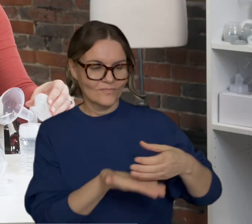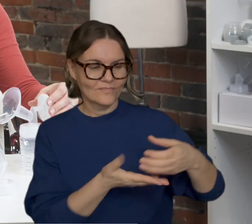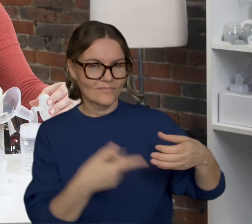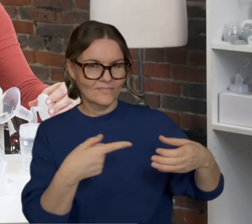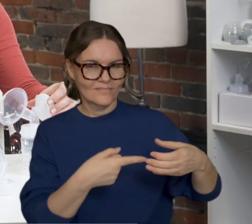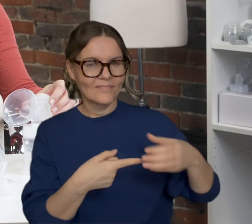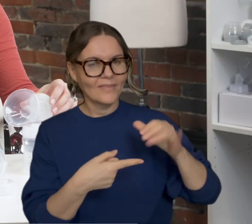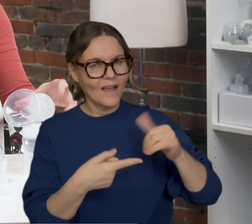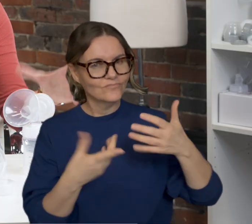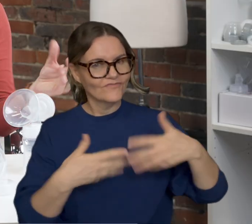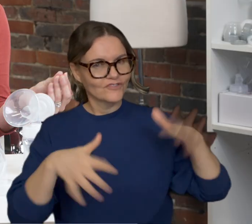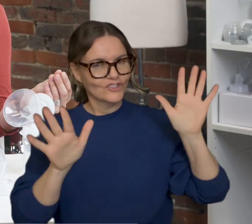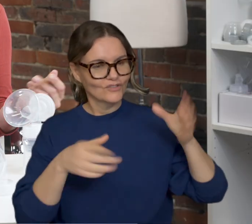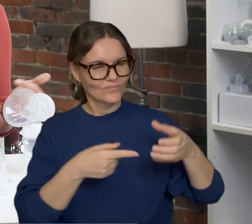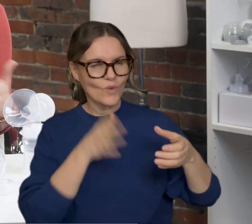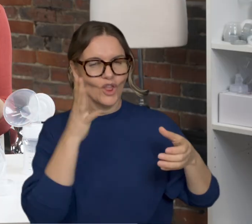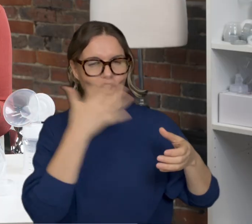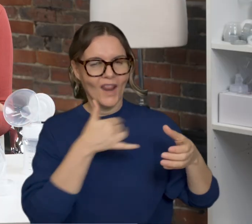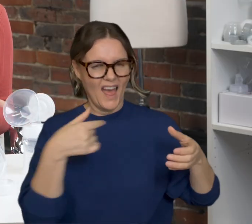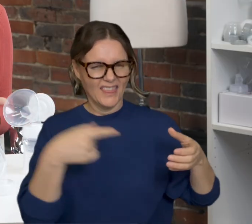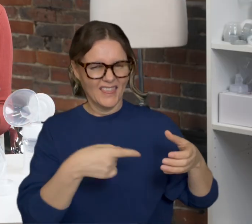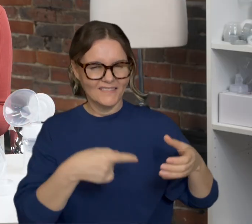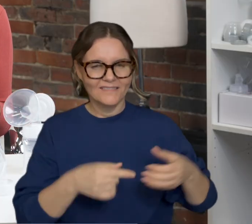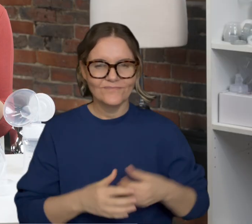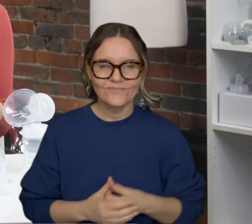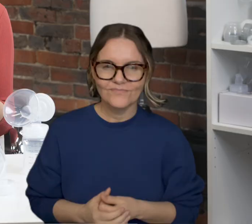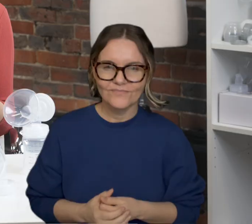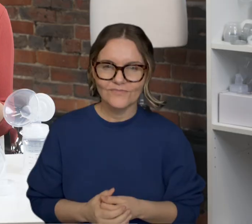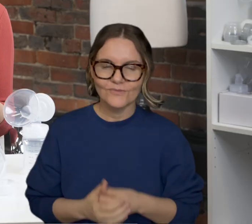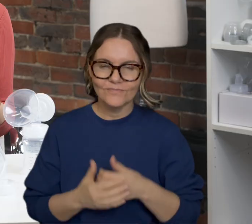look like when it is fully assembled and we're actually going to start at the bottom